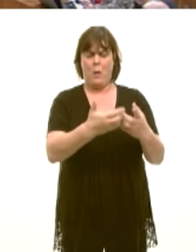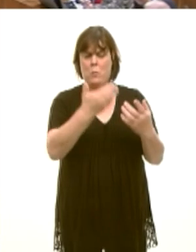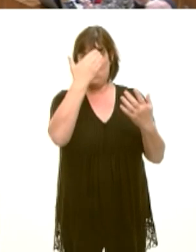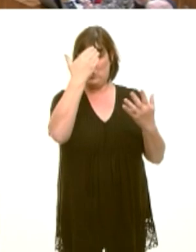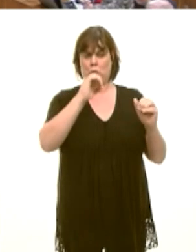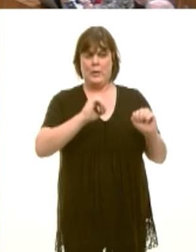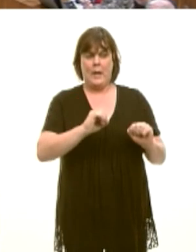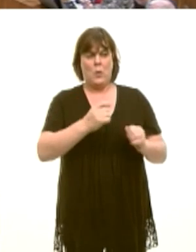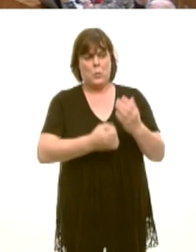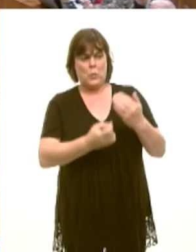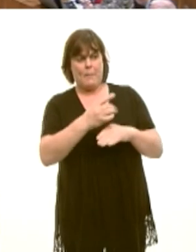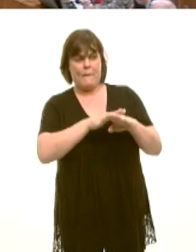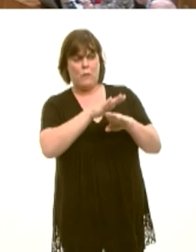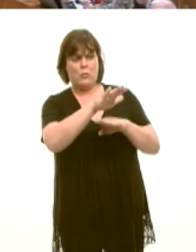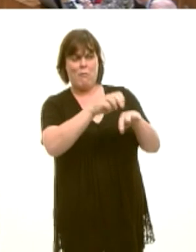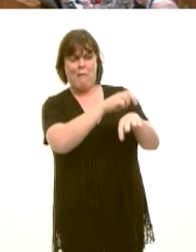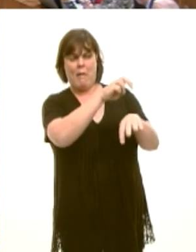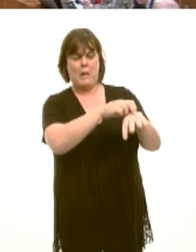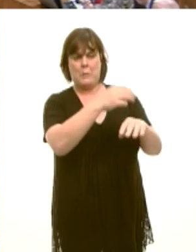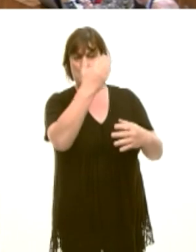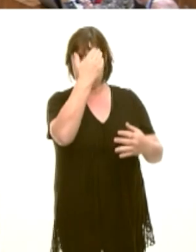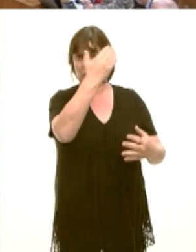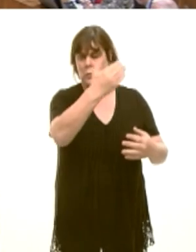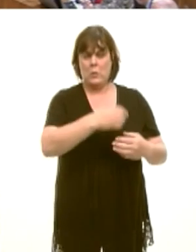Northern Ireland and itís not clear what the impact will be, therefore, on those bodies.